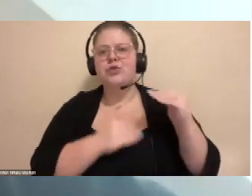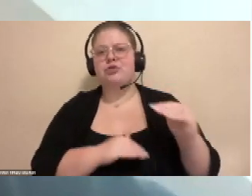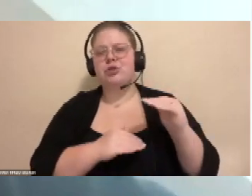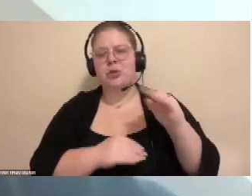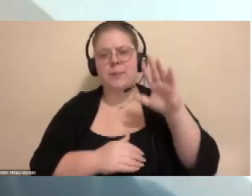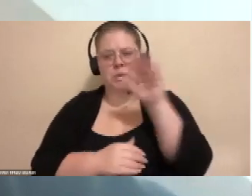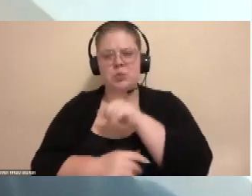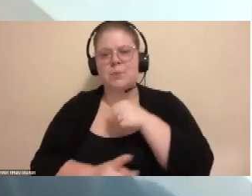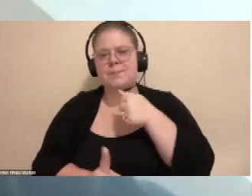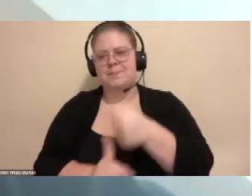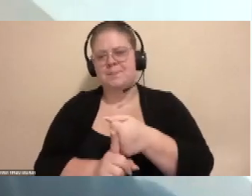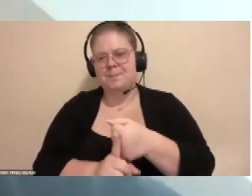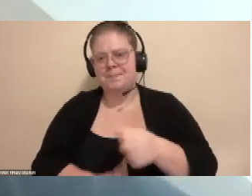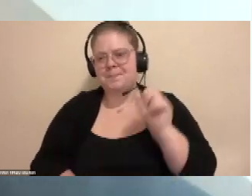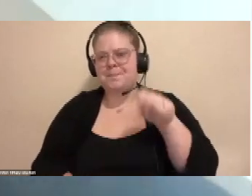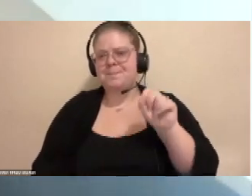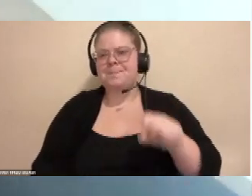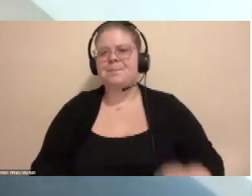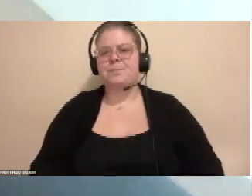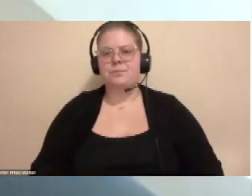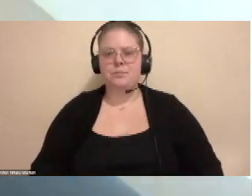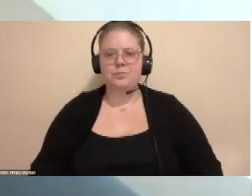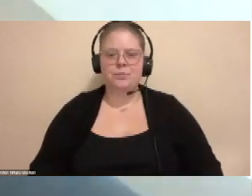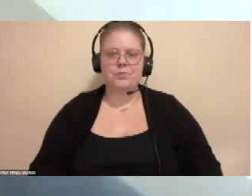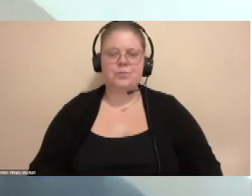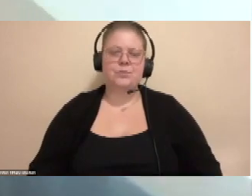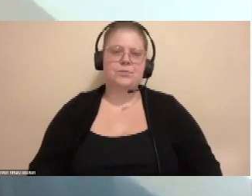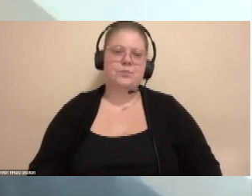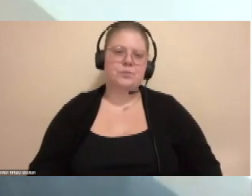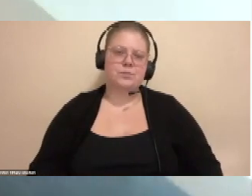The fact that there were some waiving of